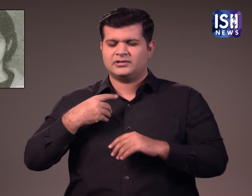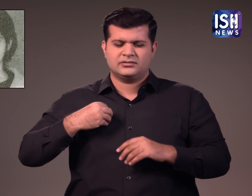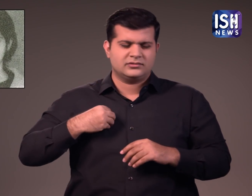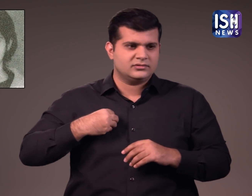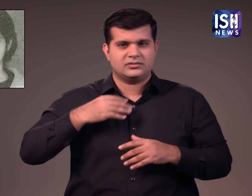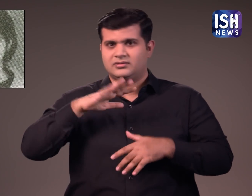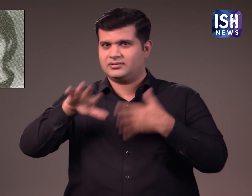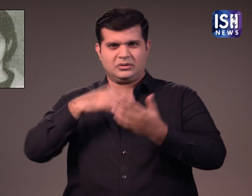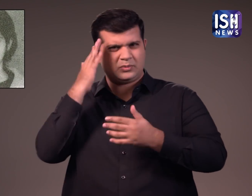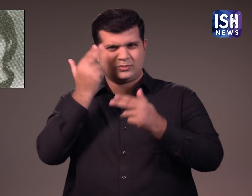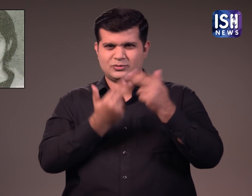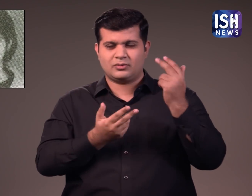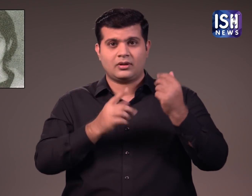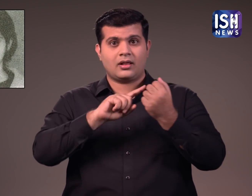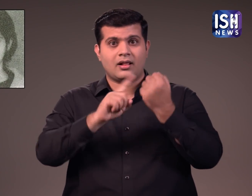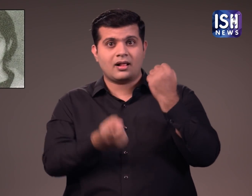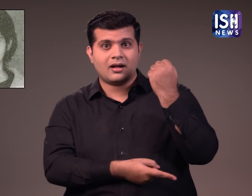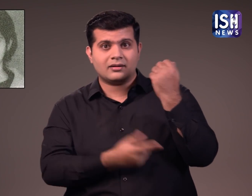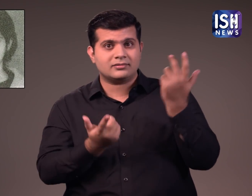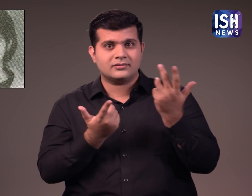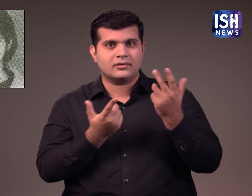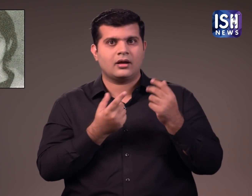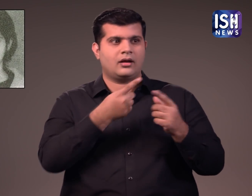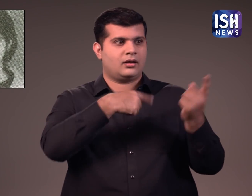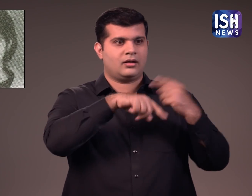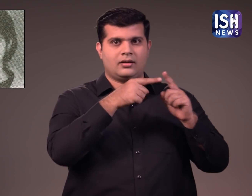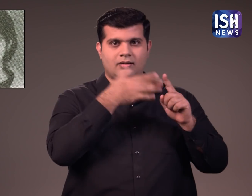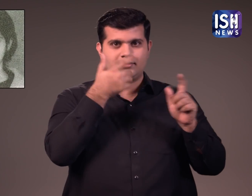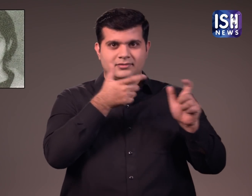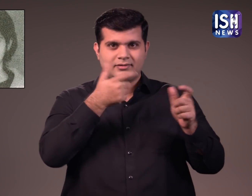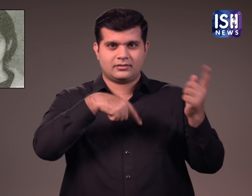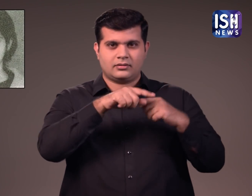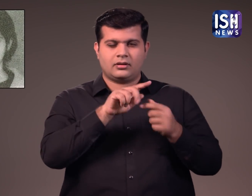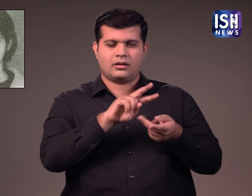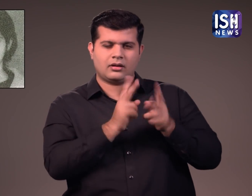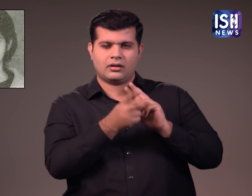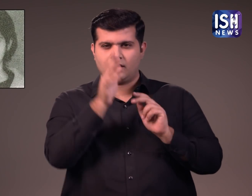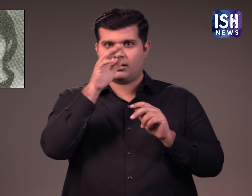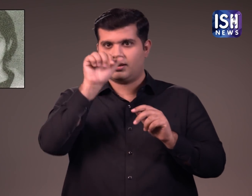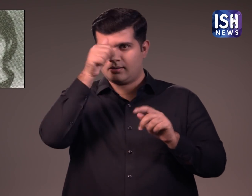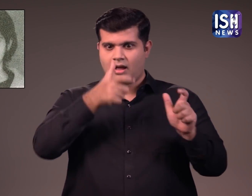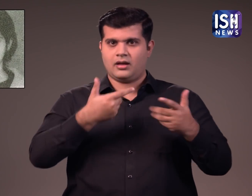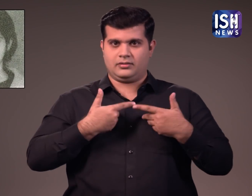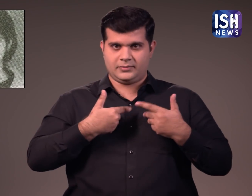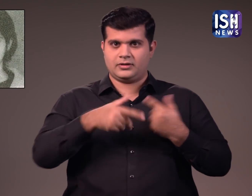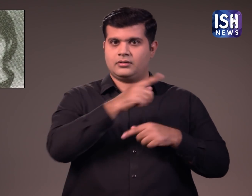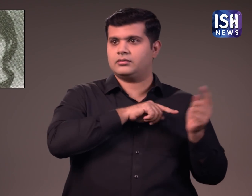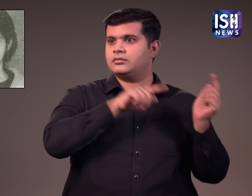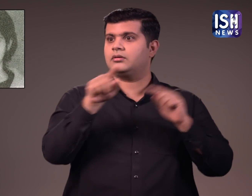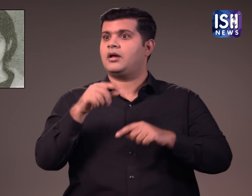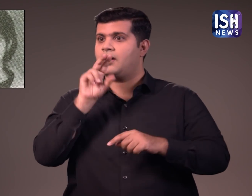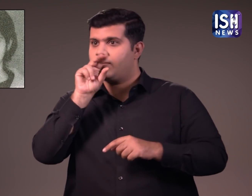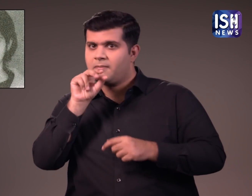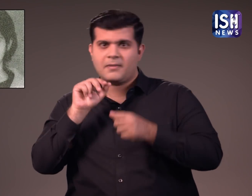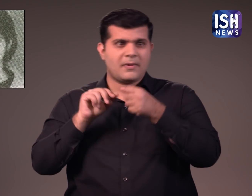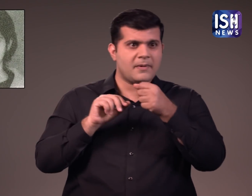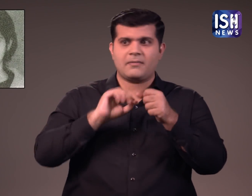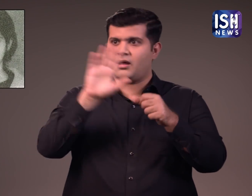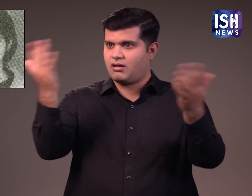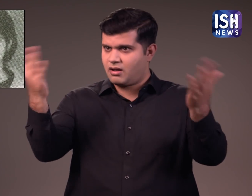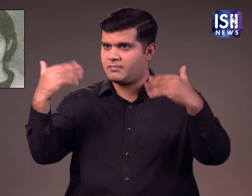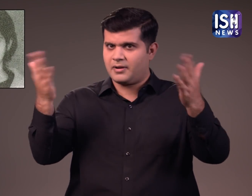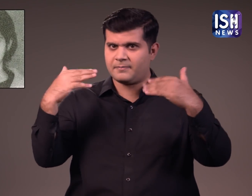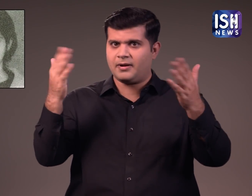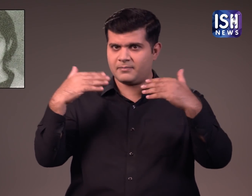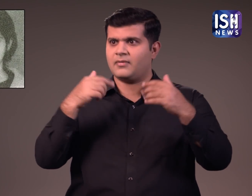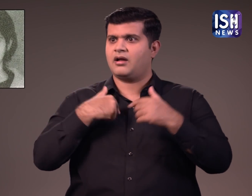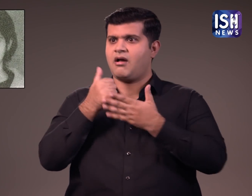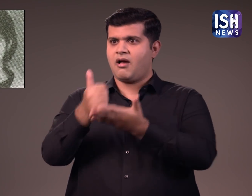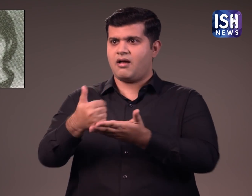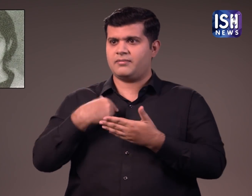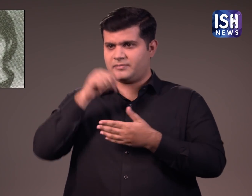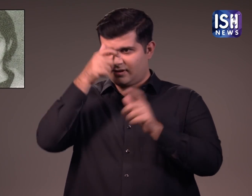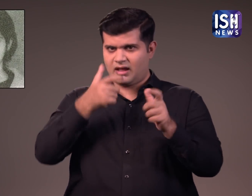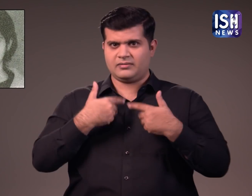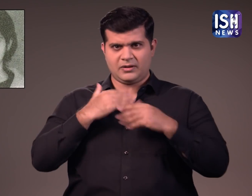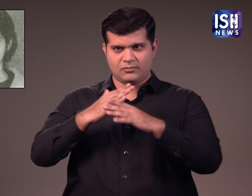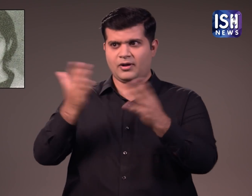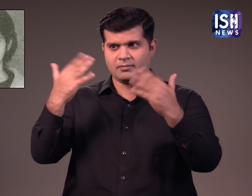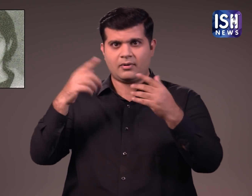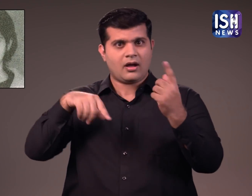She suffered a lot. In the end, the terrorists disguised as army officials call out people on pretext of helping them.